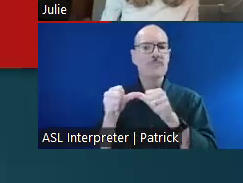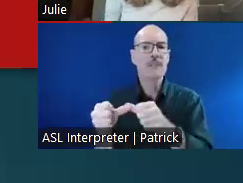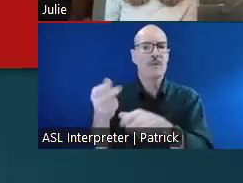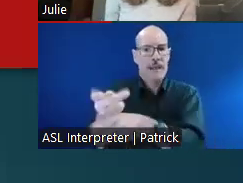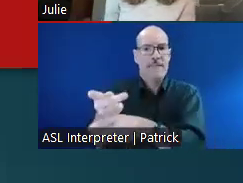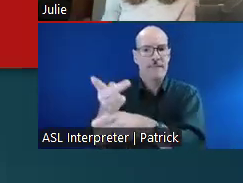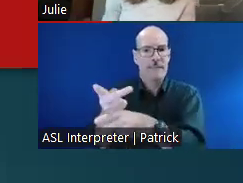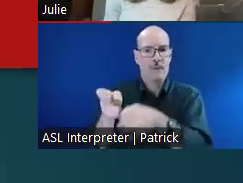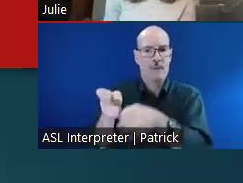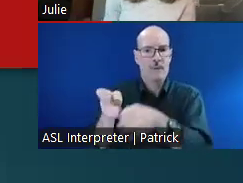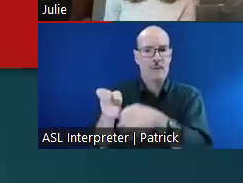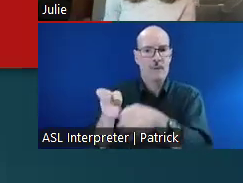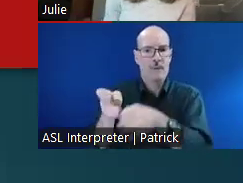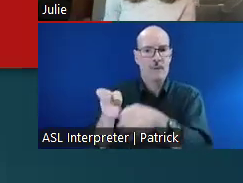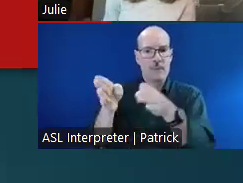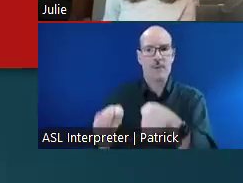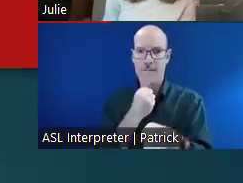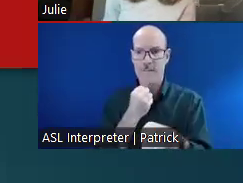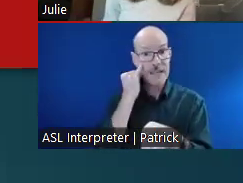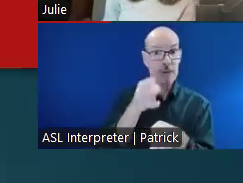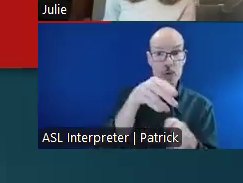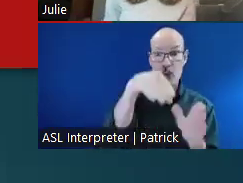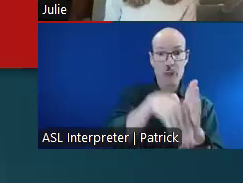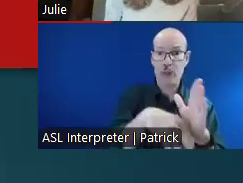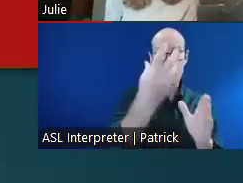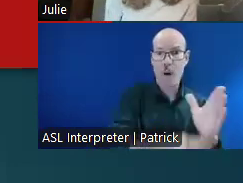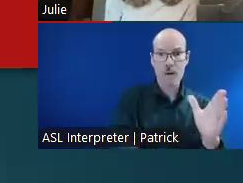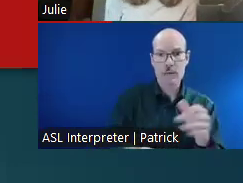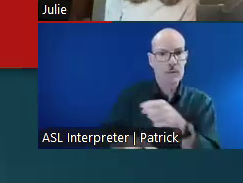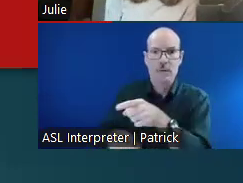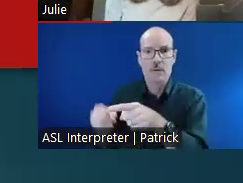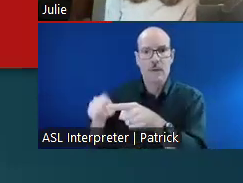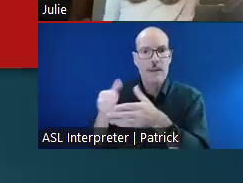So you need to pay attention to your own well-being.